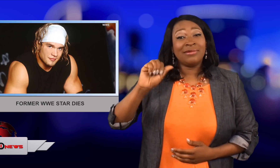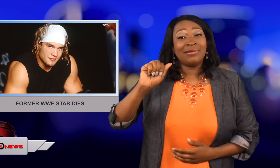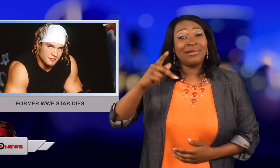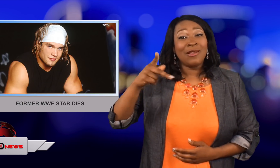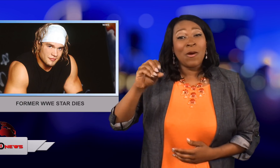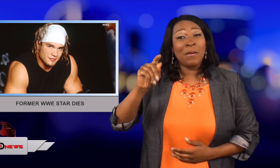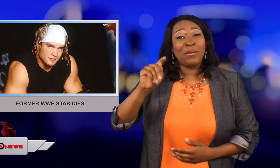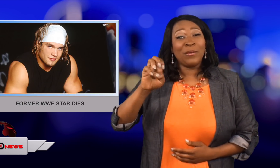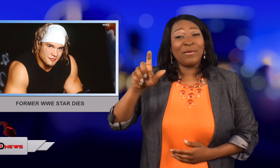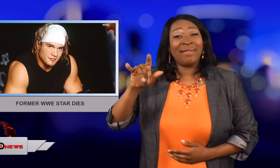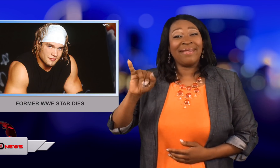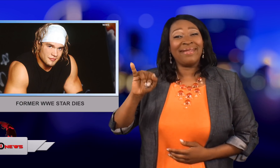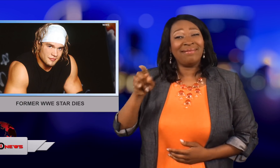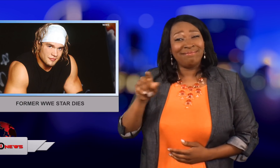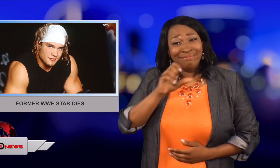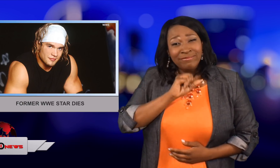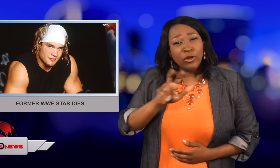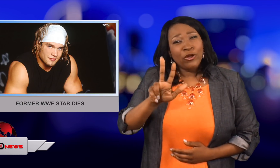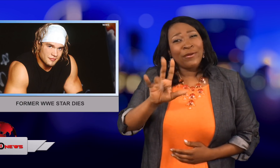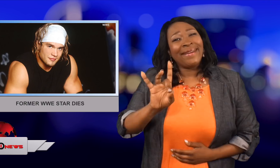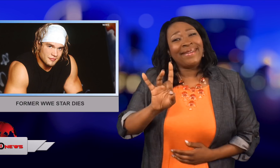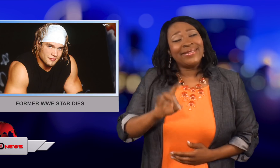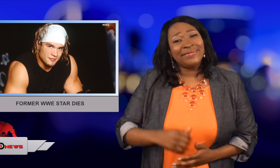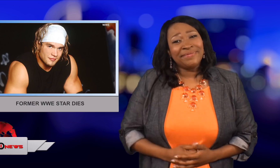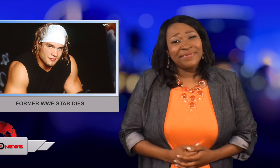Cappotelli was 38 years old.